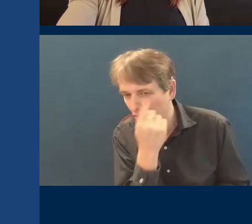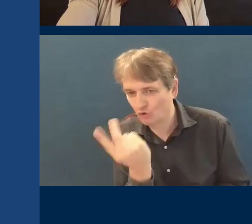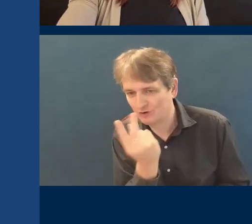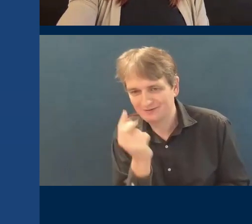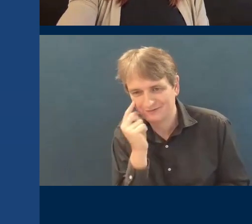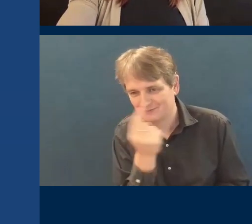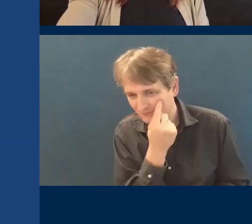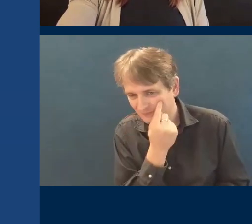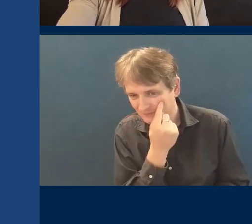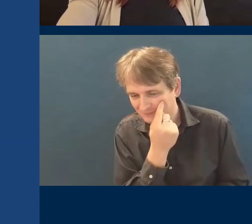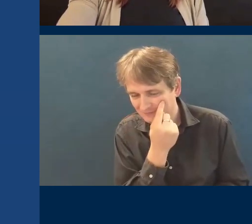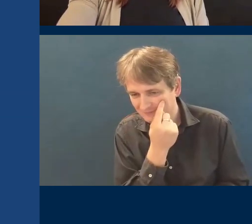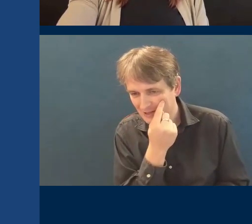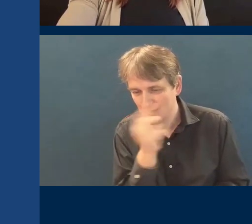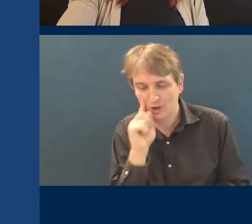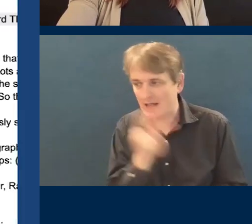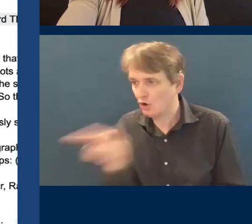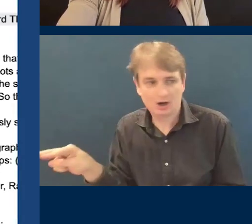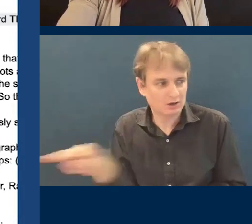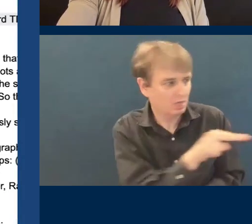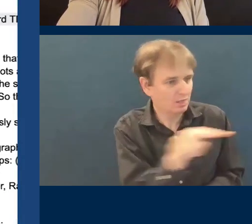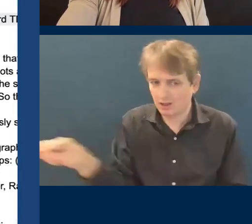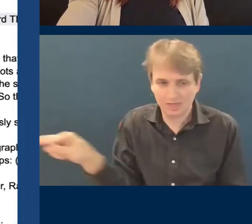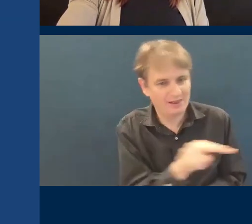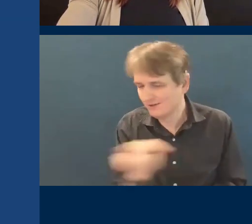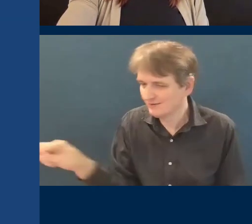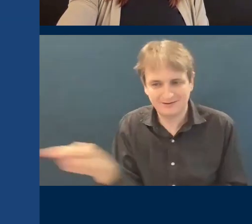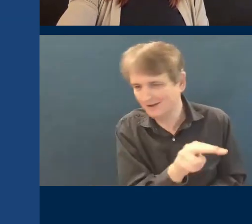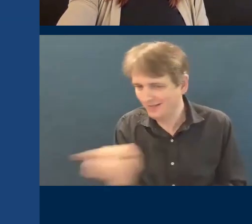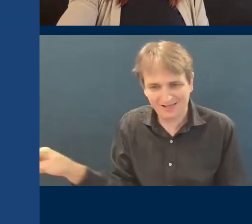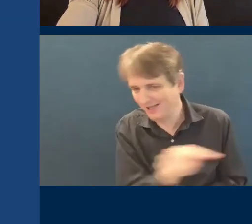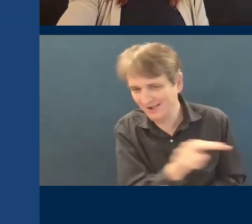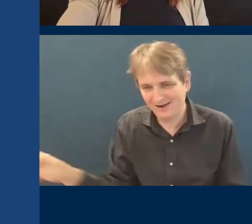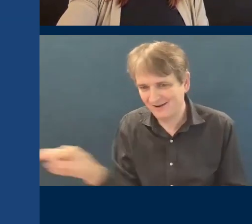We have only 2 eyes. and we can't look back and forth all the time.